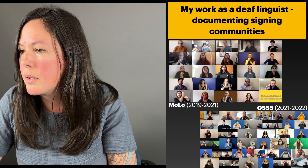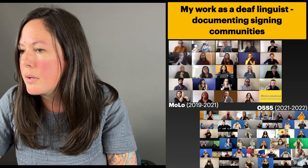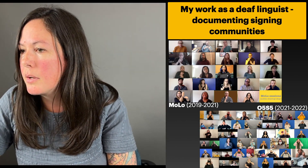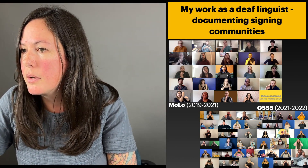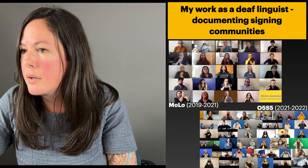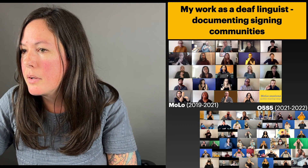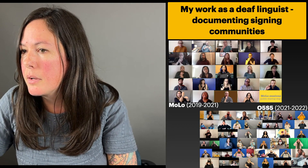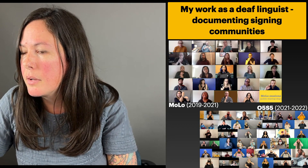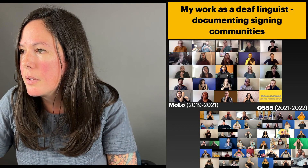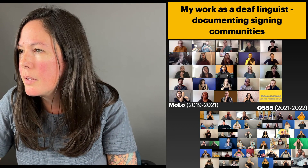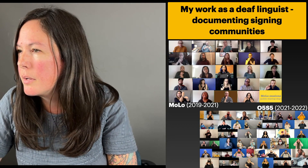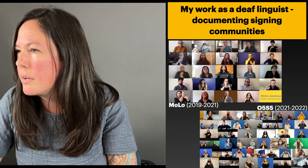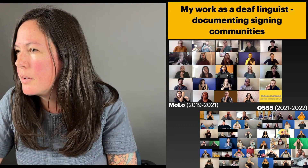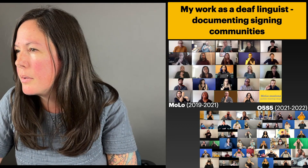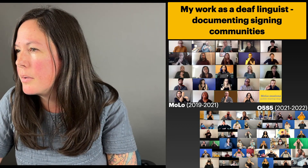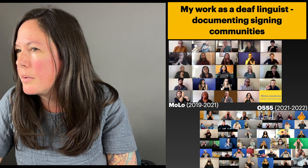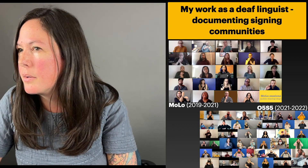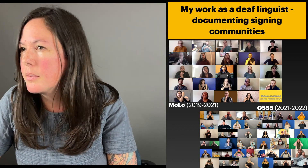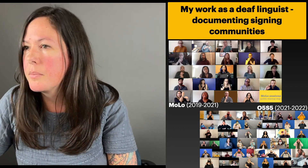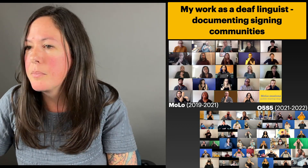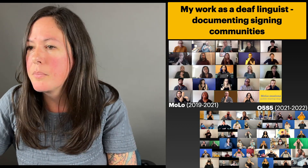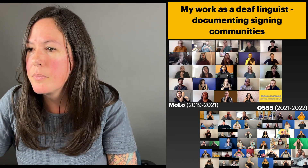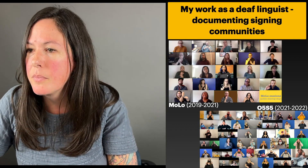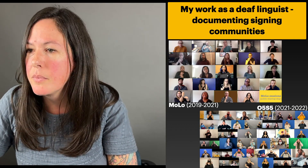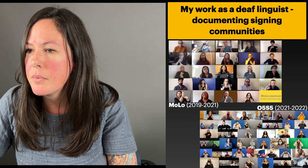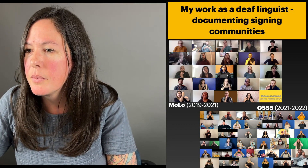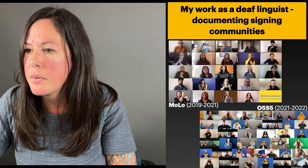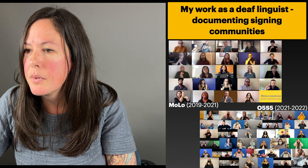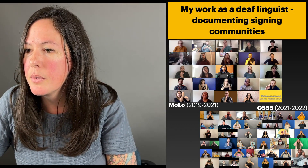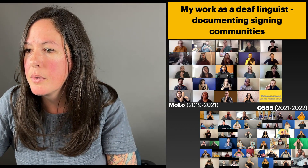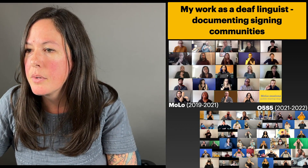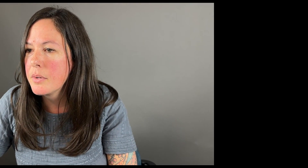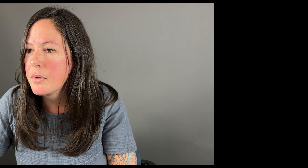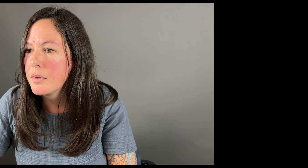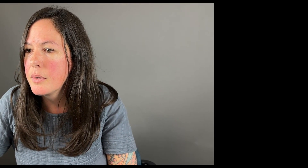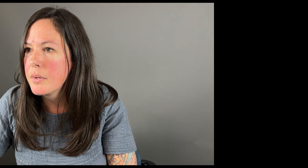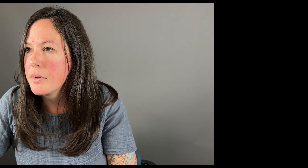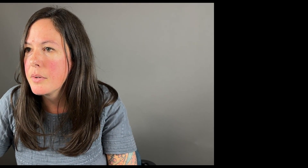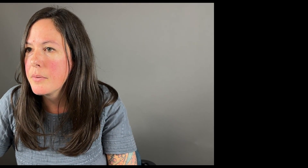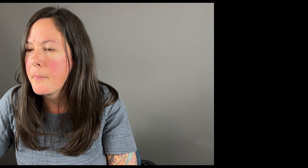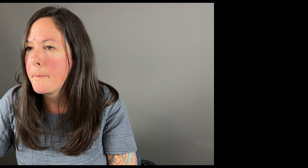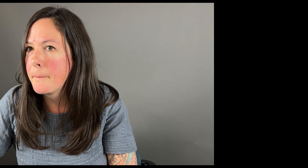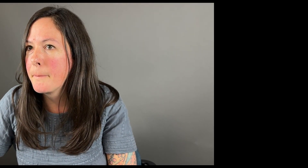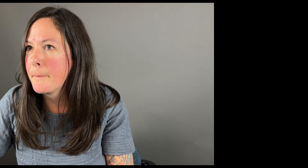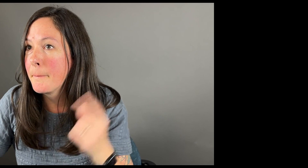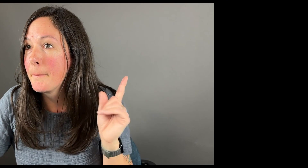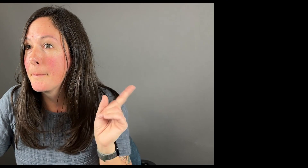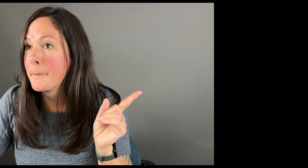set okay I found the slide that was skipped let me rearrange this one